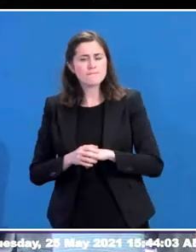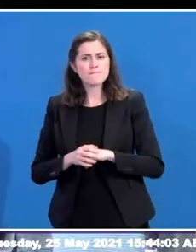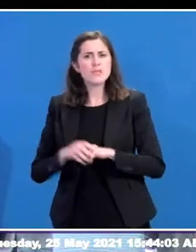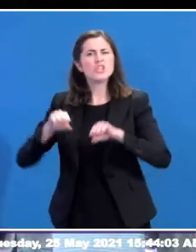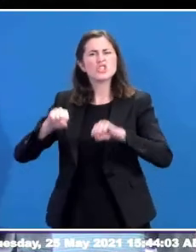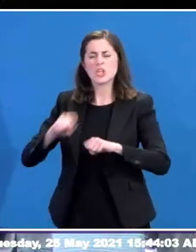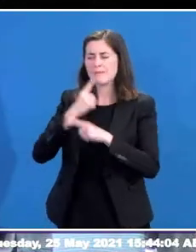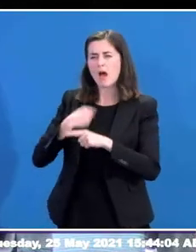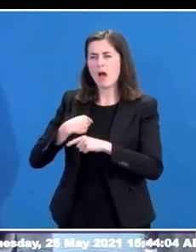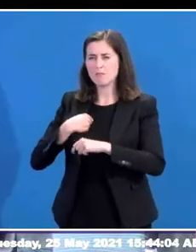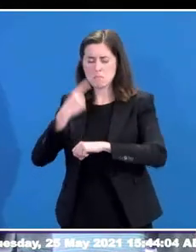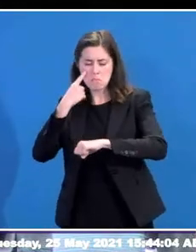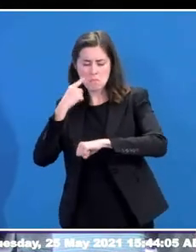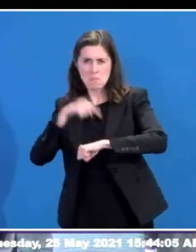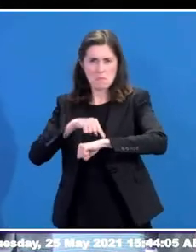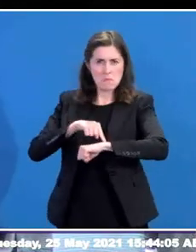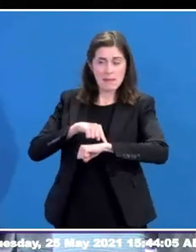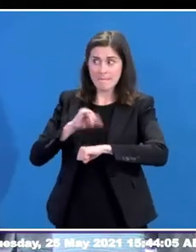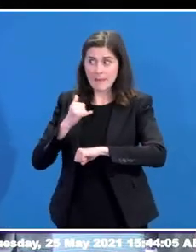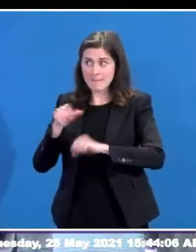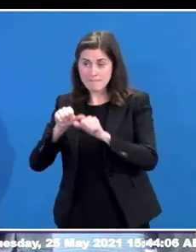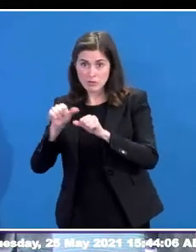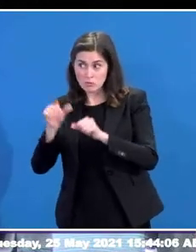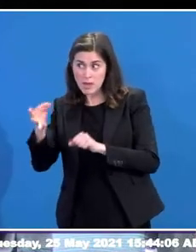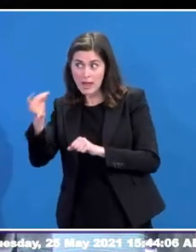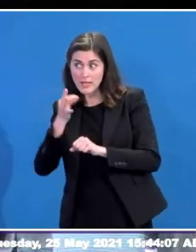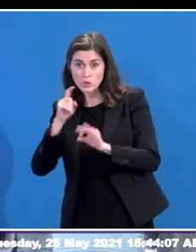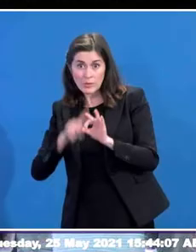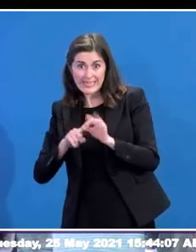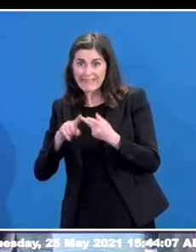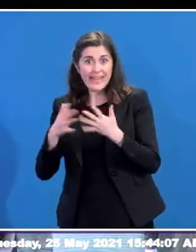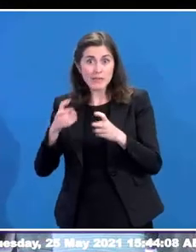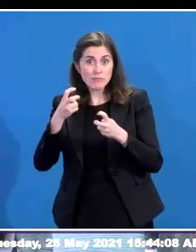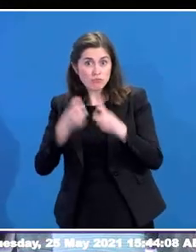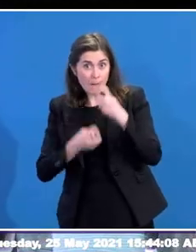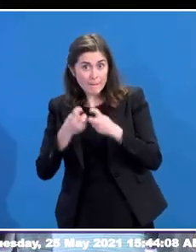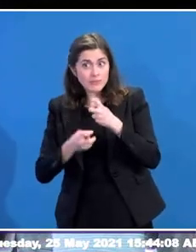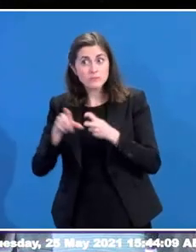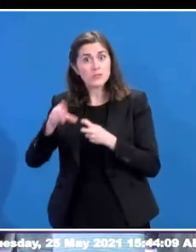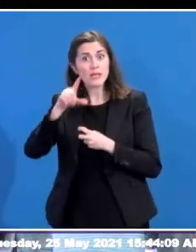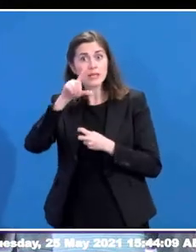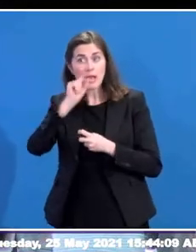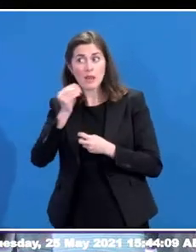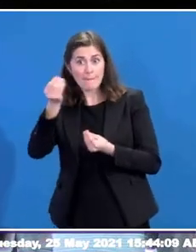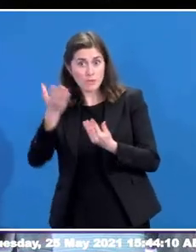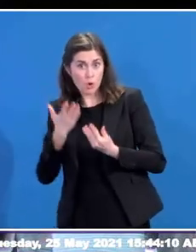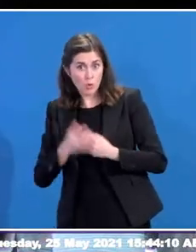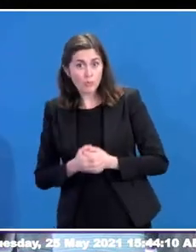be to hear what the first question is and then if there's a difficulty, Ms Eastman, you can indicate. Yes.